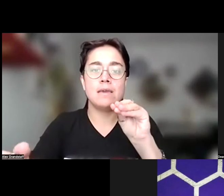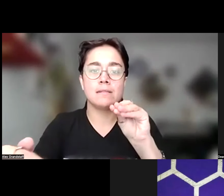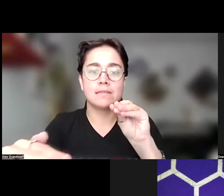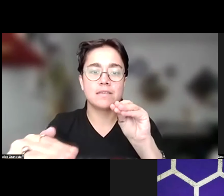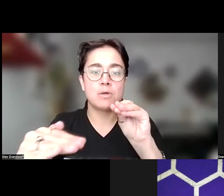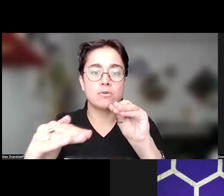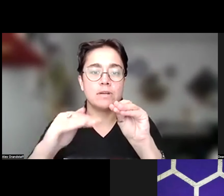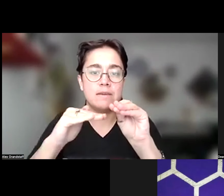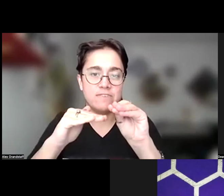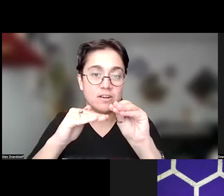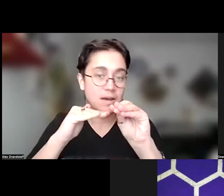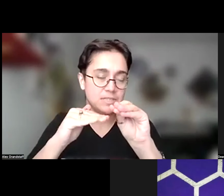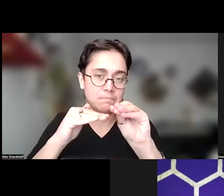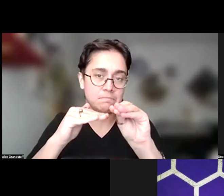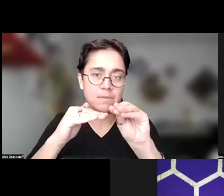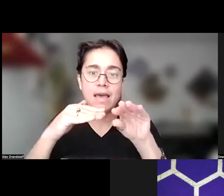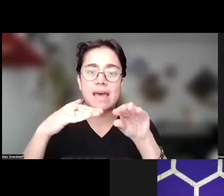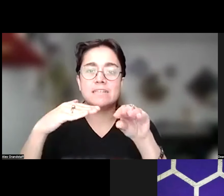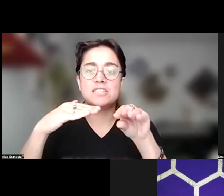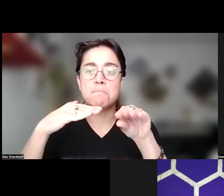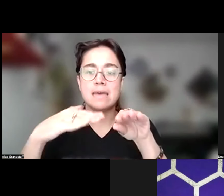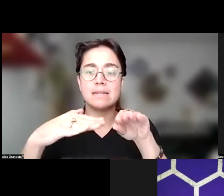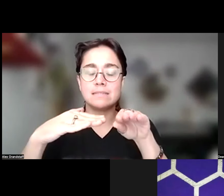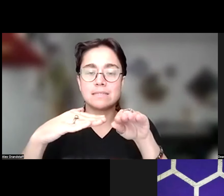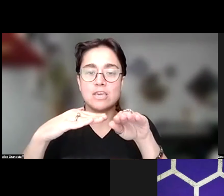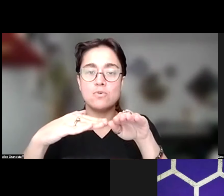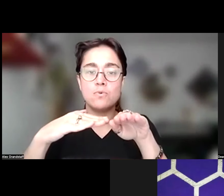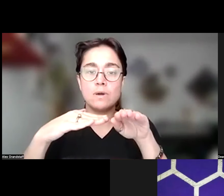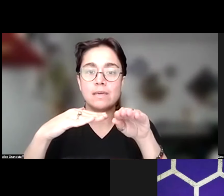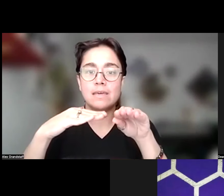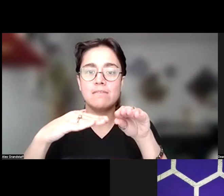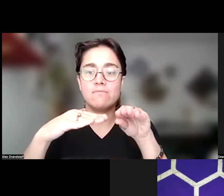your community. Maybe you are a clerk at an office.